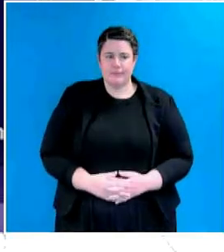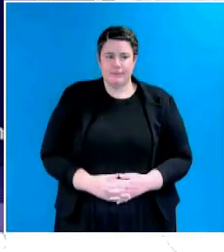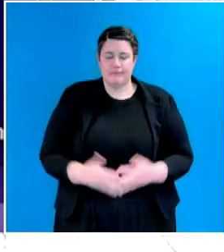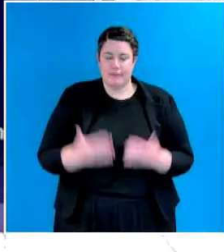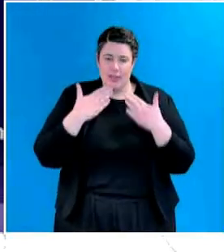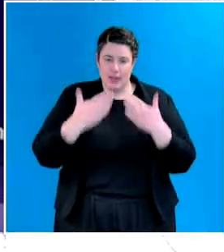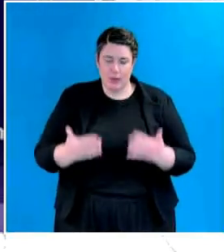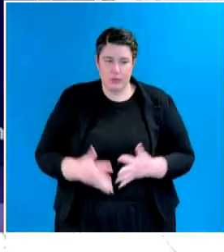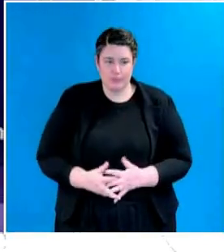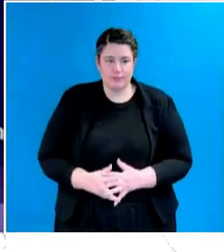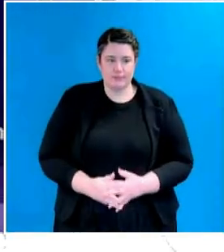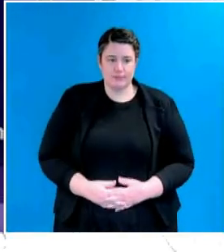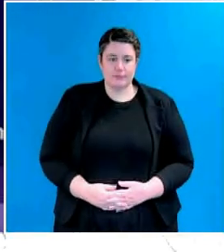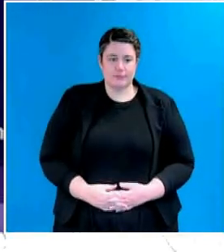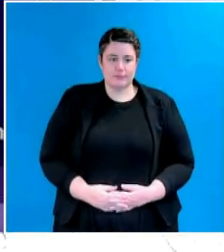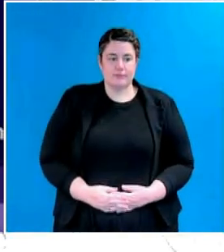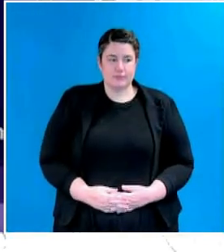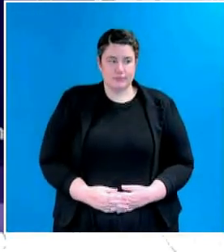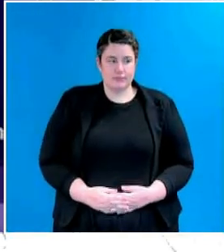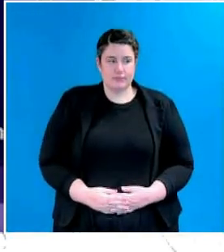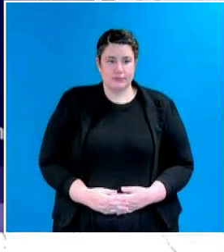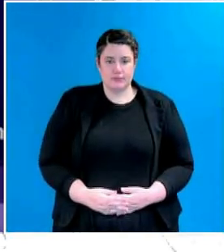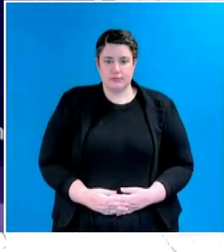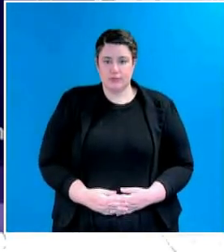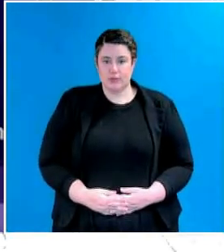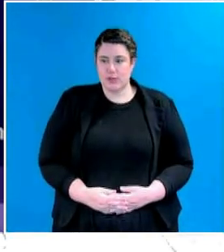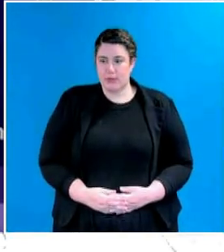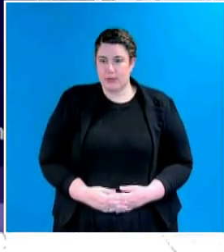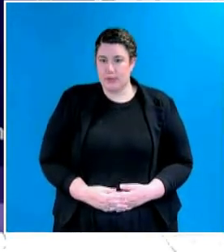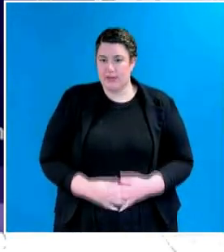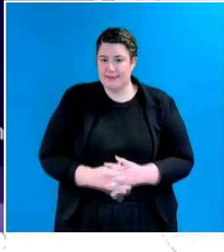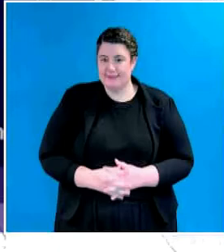Thank you very much. Thank you.